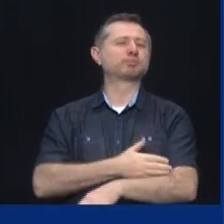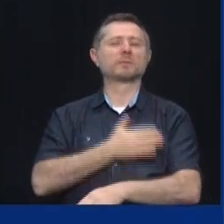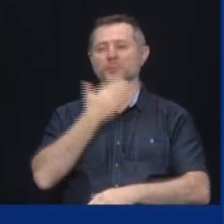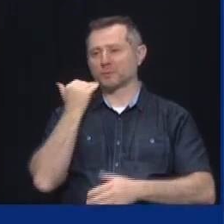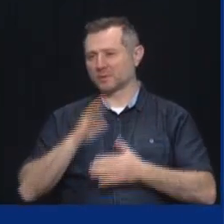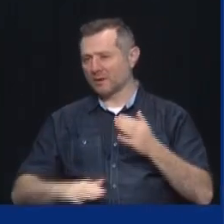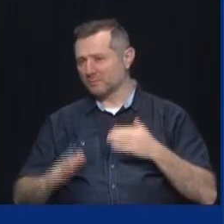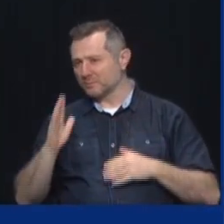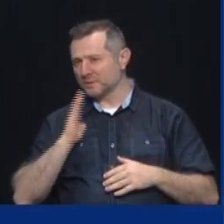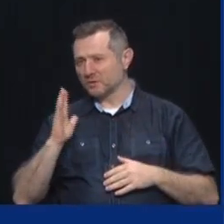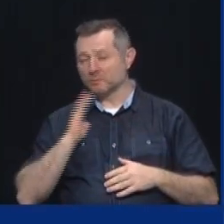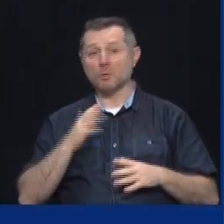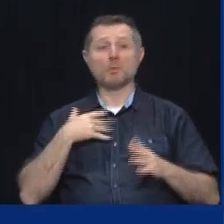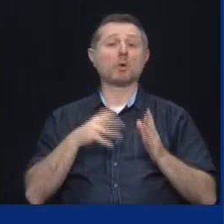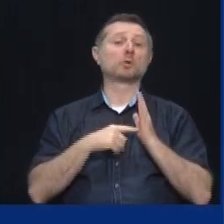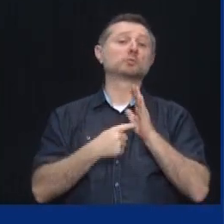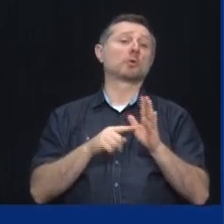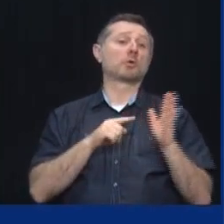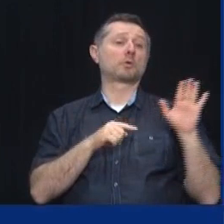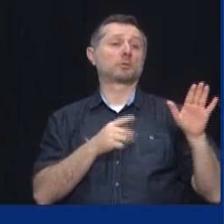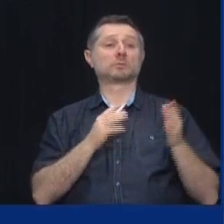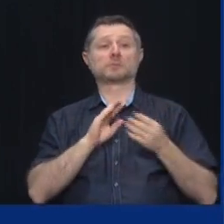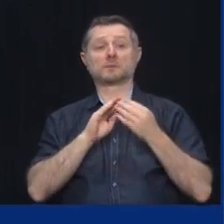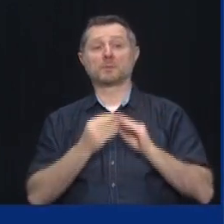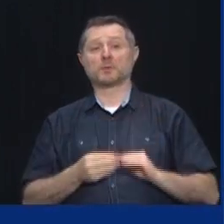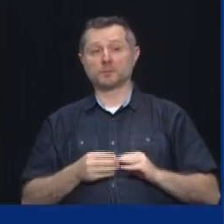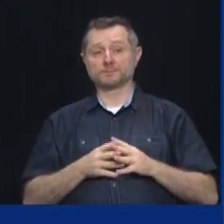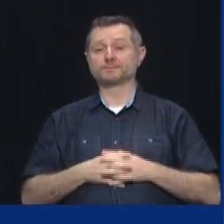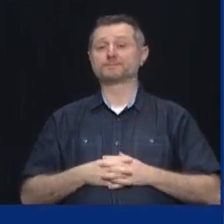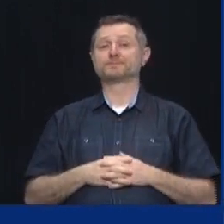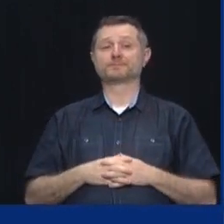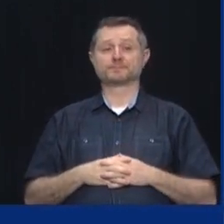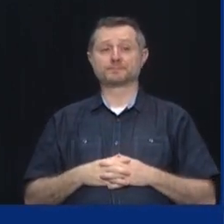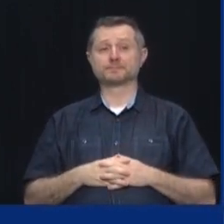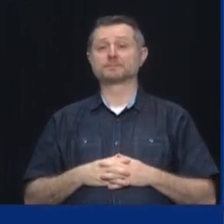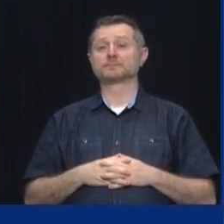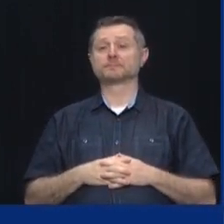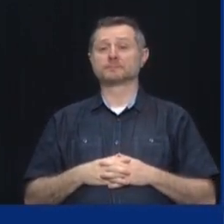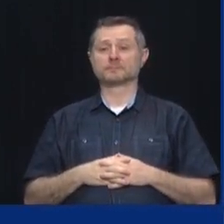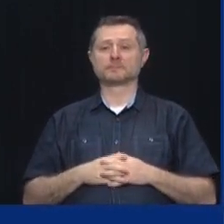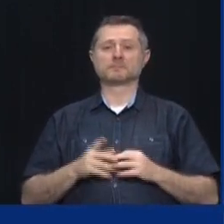AT THE SAME TIME WE'RE MOVING FORWARD, REIMAGINING, REBUILDING TO MAKE NEW YORK BETTER THAN